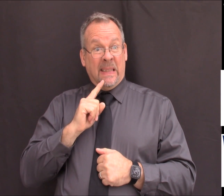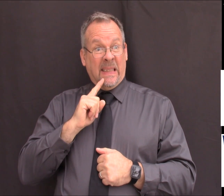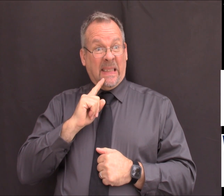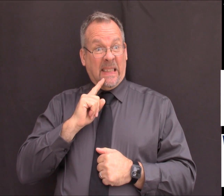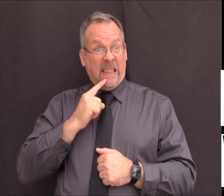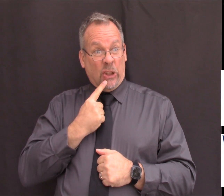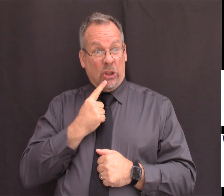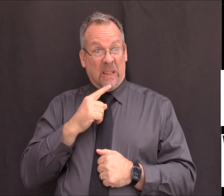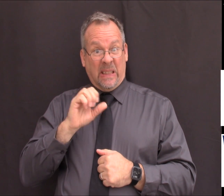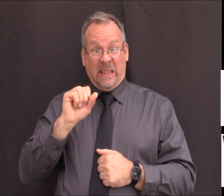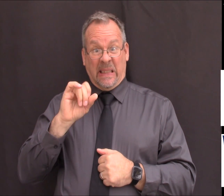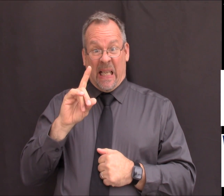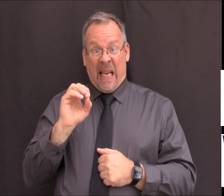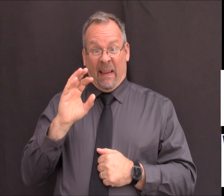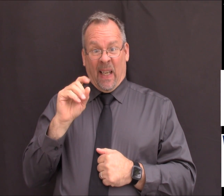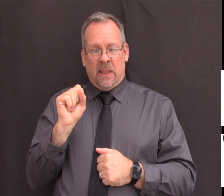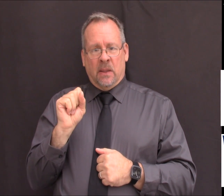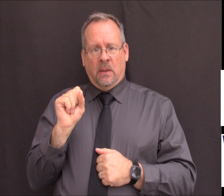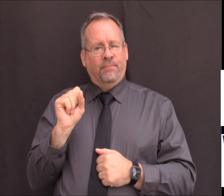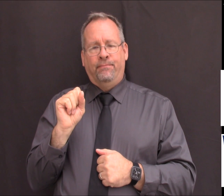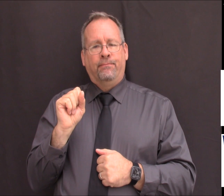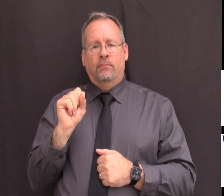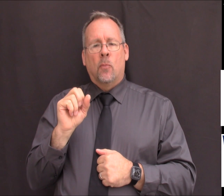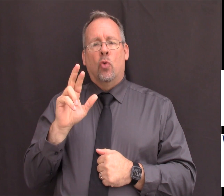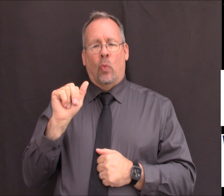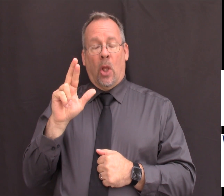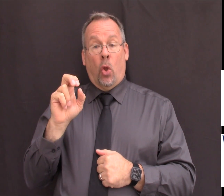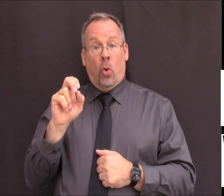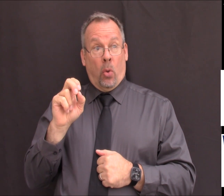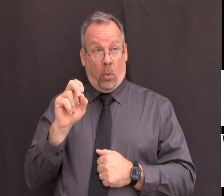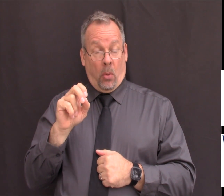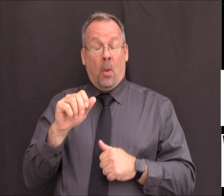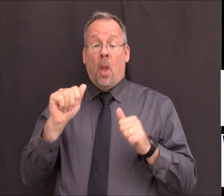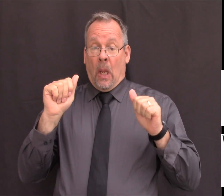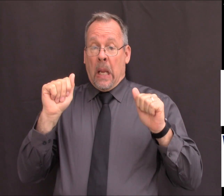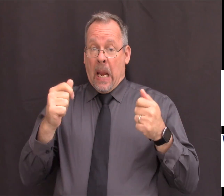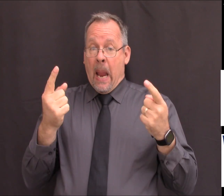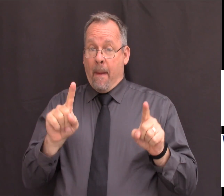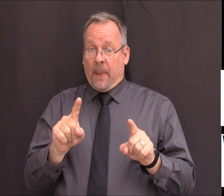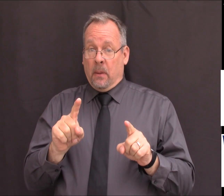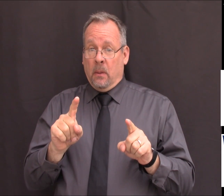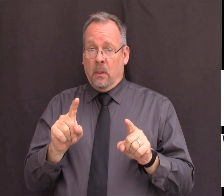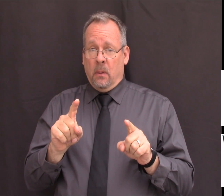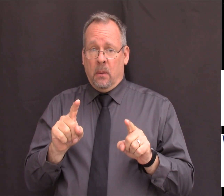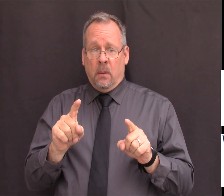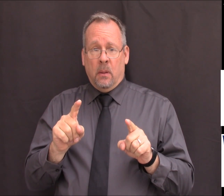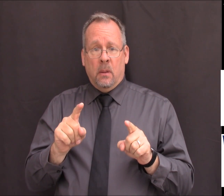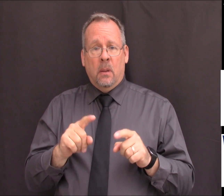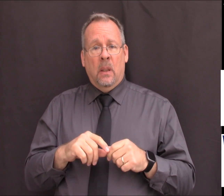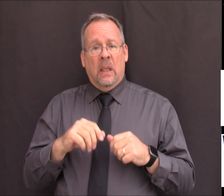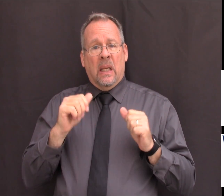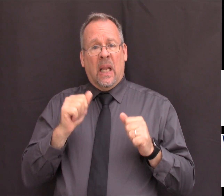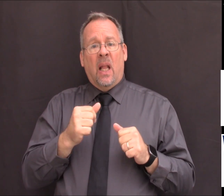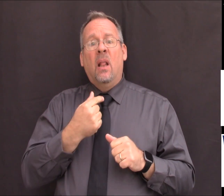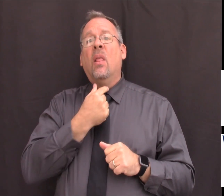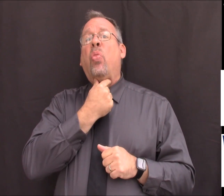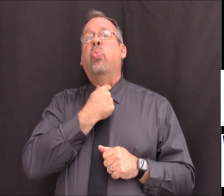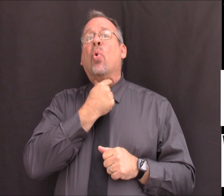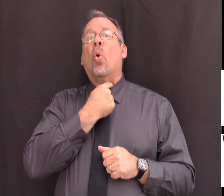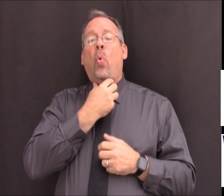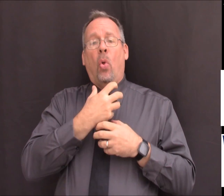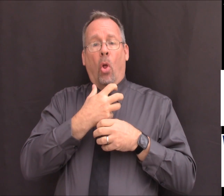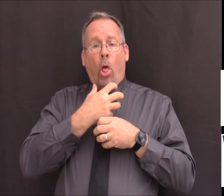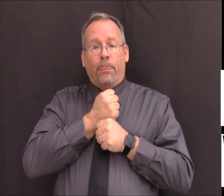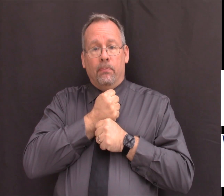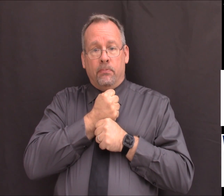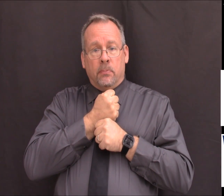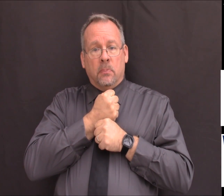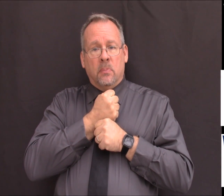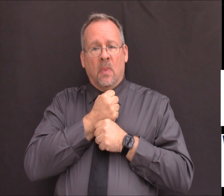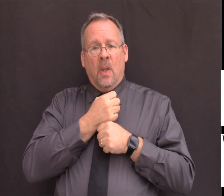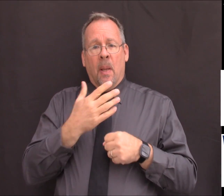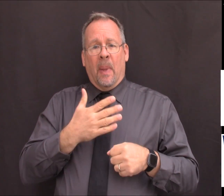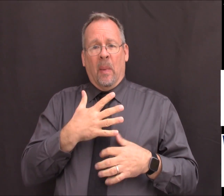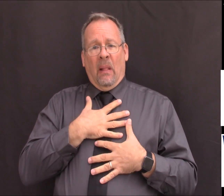More serious side effects are rare, but do occur. These include feeling like your throat is closing, wheezing or having